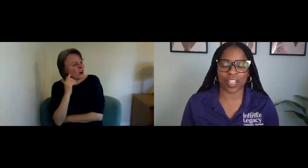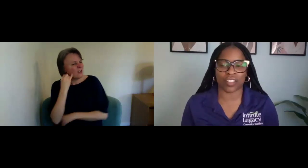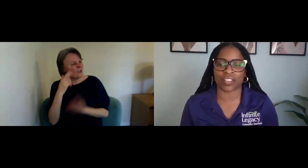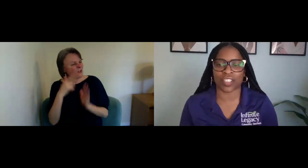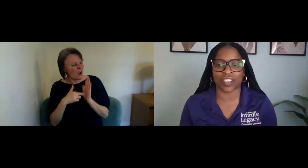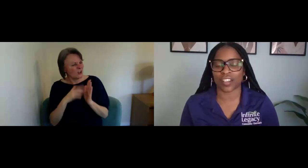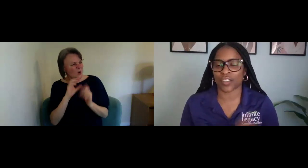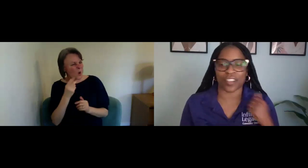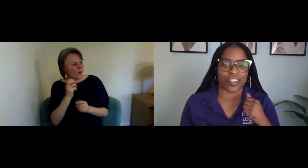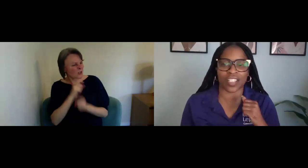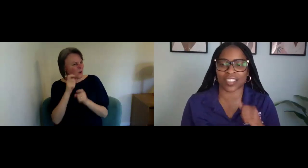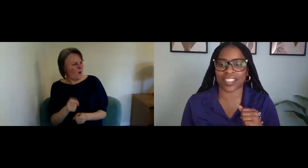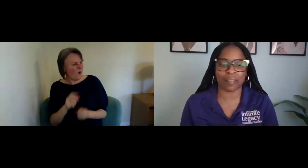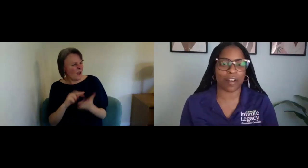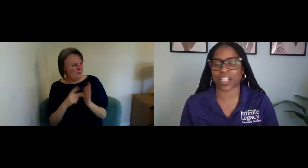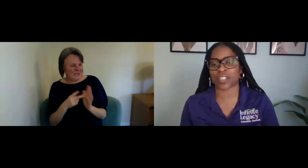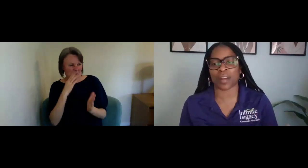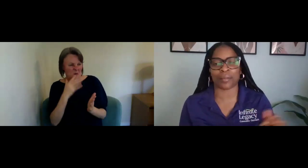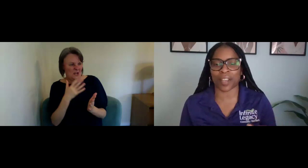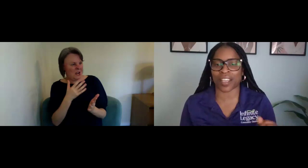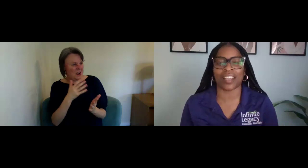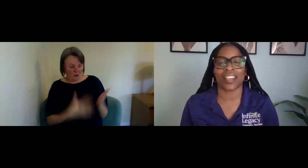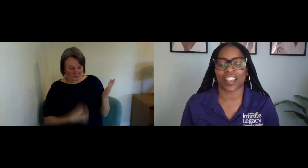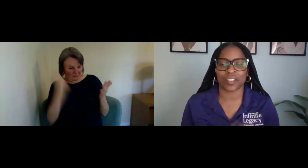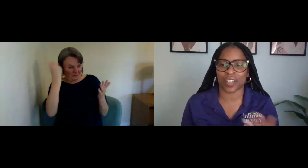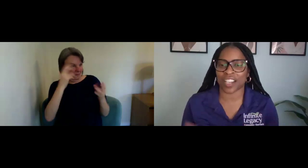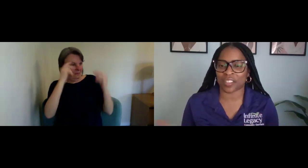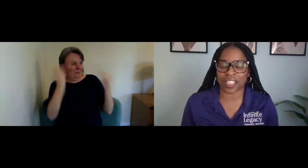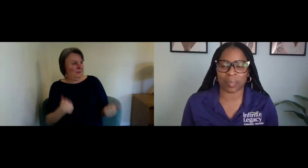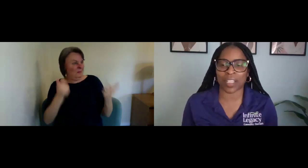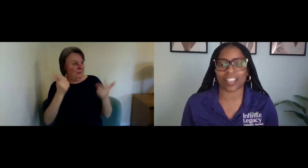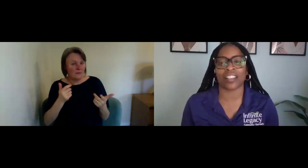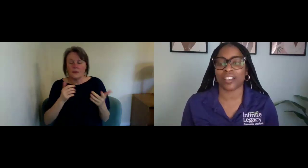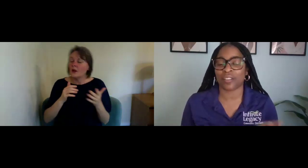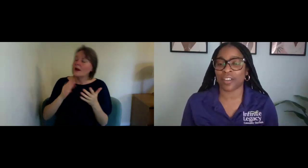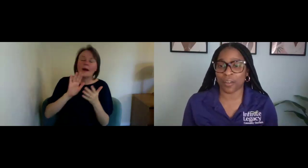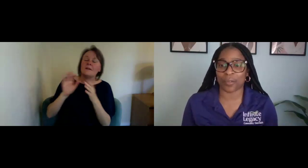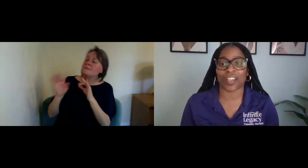organ donor they're going to take my organs right away and you can actually explain, no,